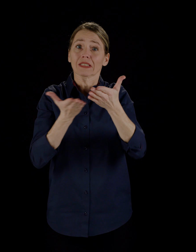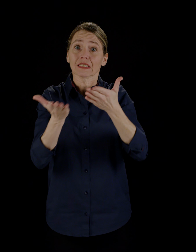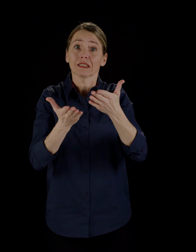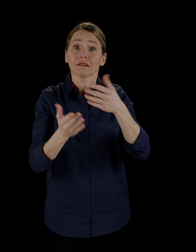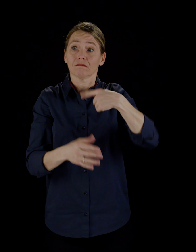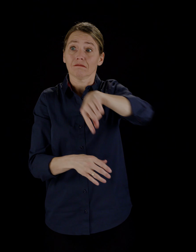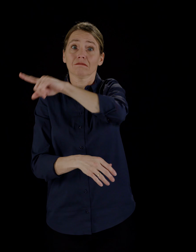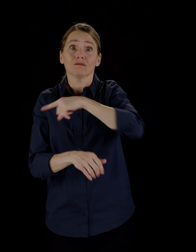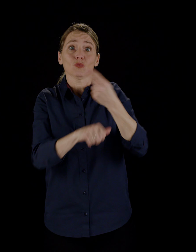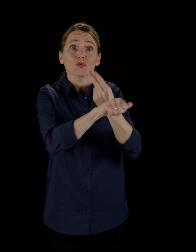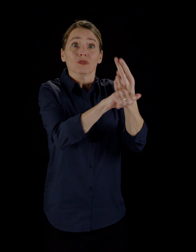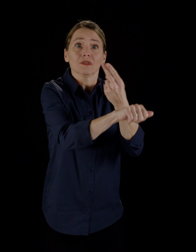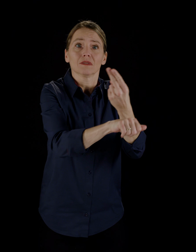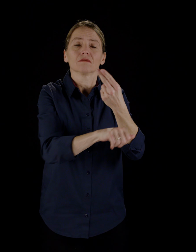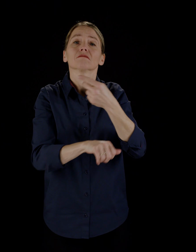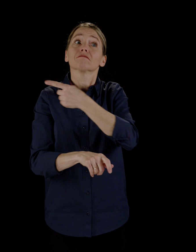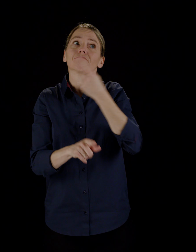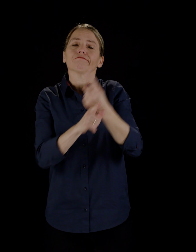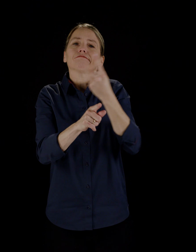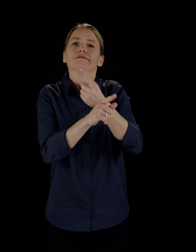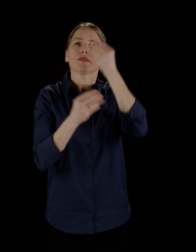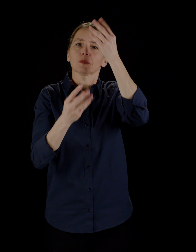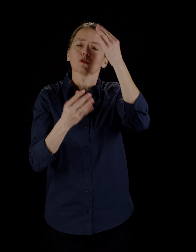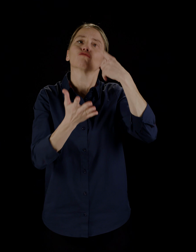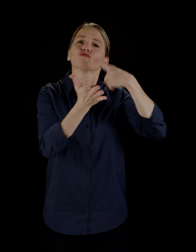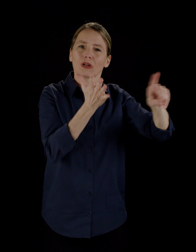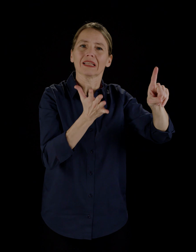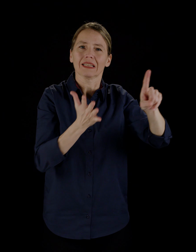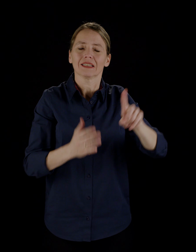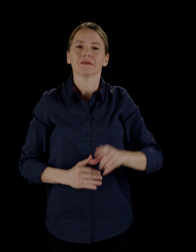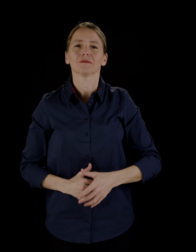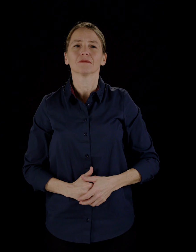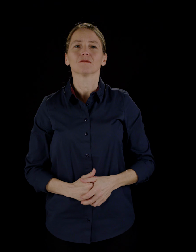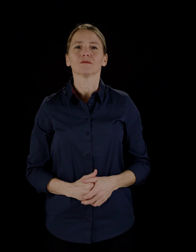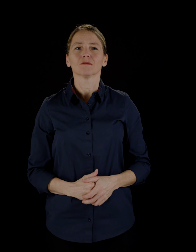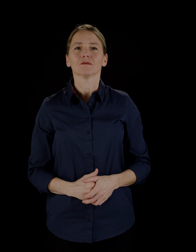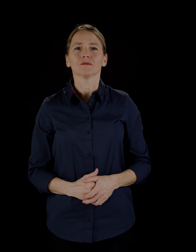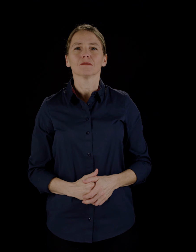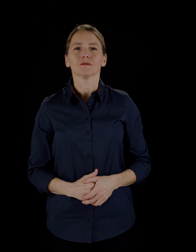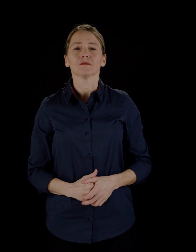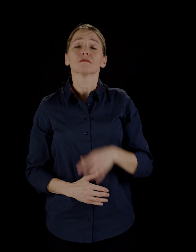content, emailing & web surfing, and using file-sharing services.